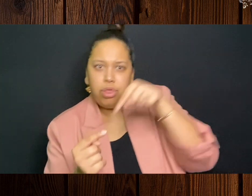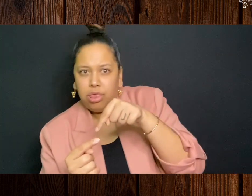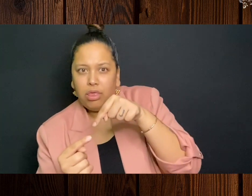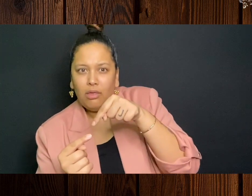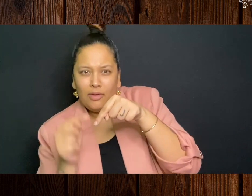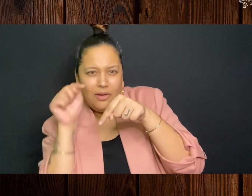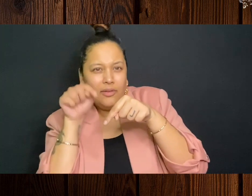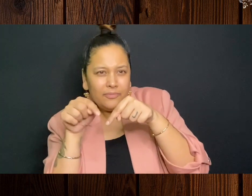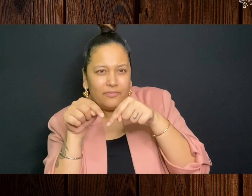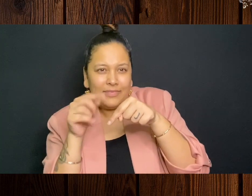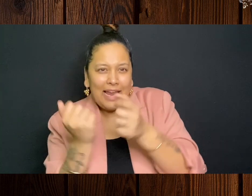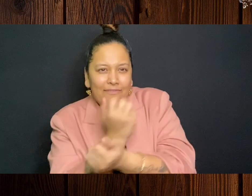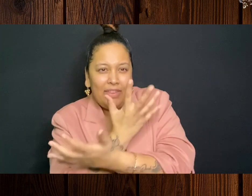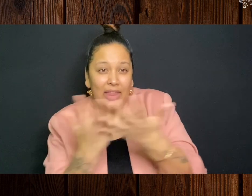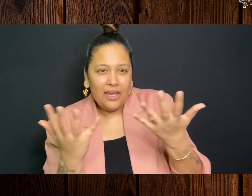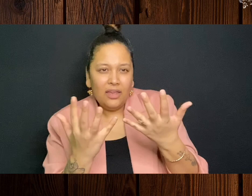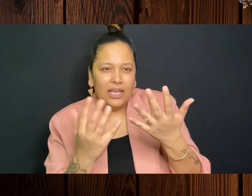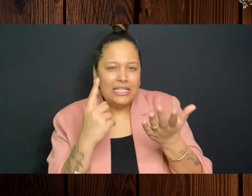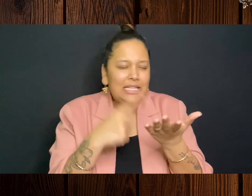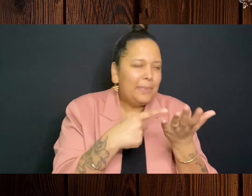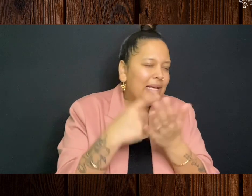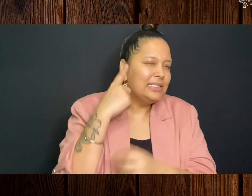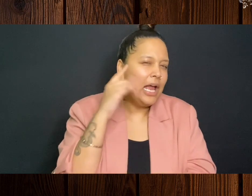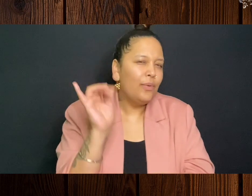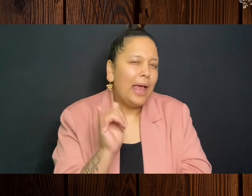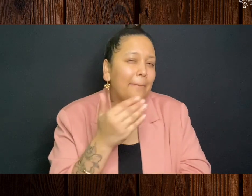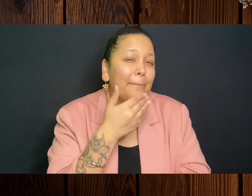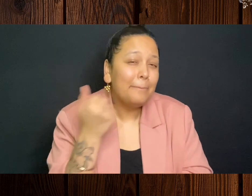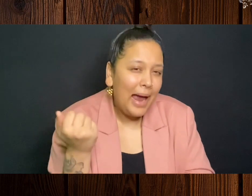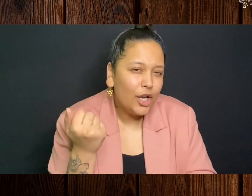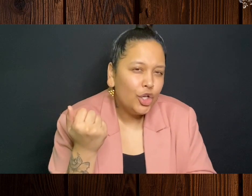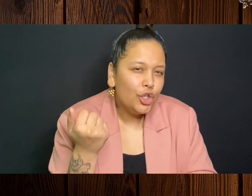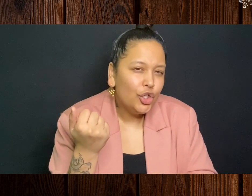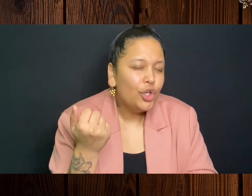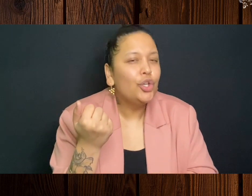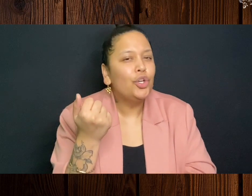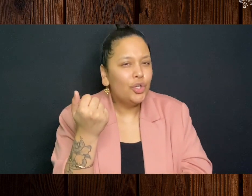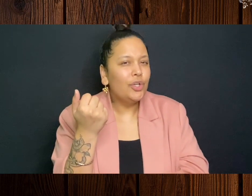everything. Because like, sometimes it sounds better, like